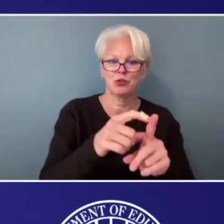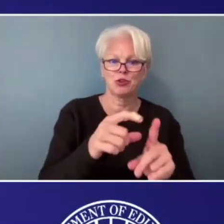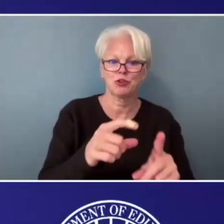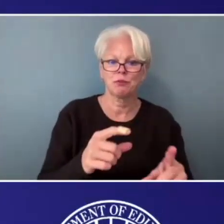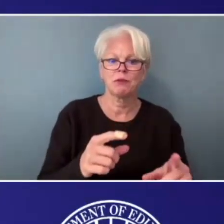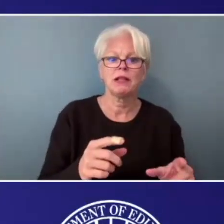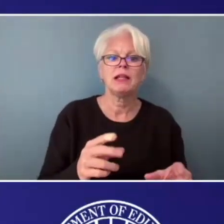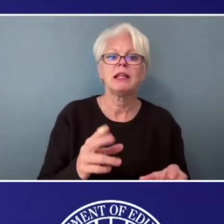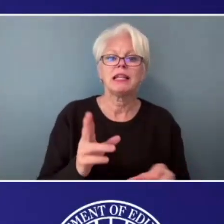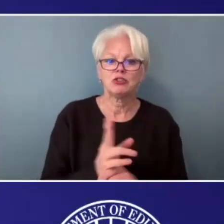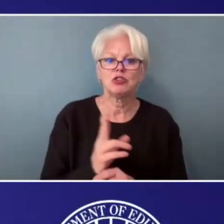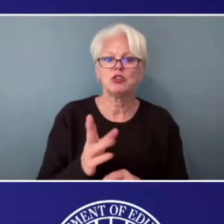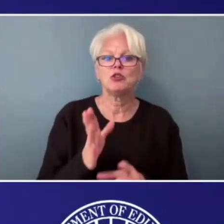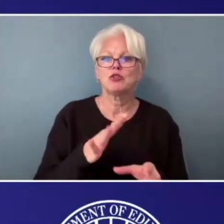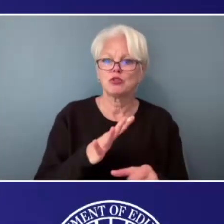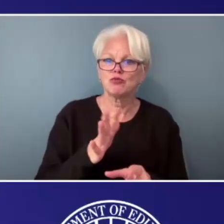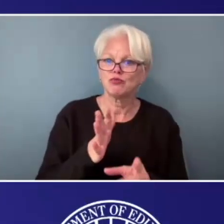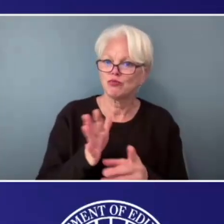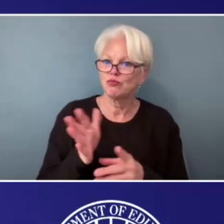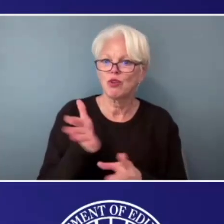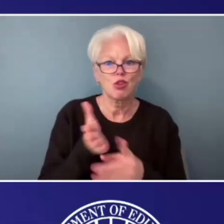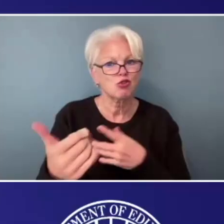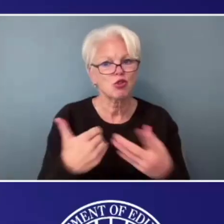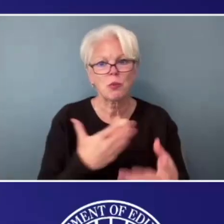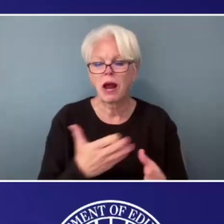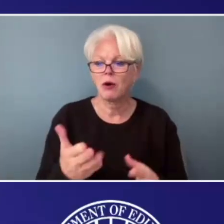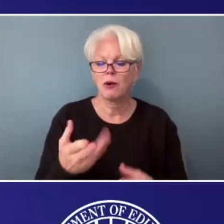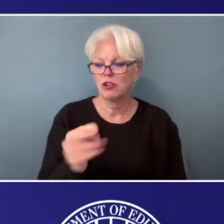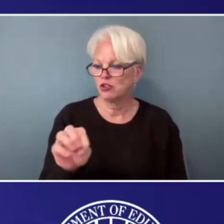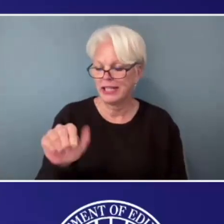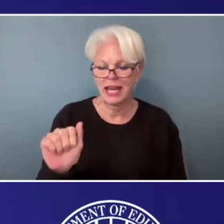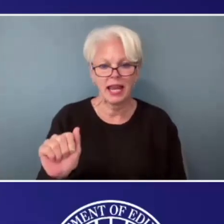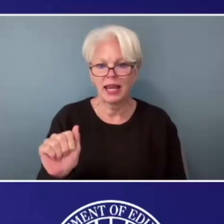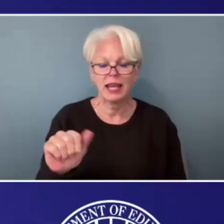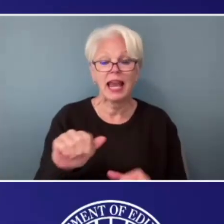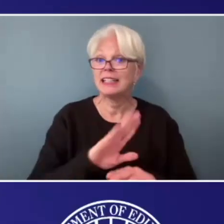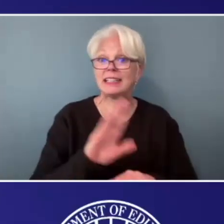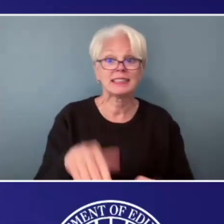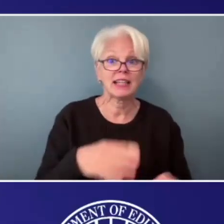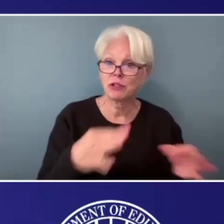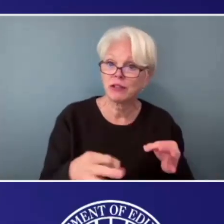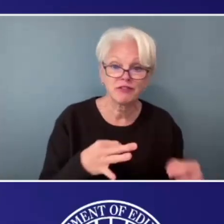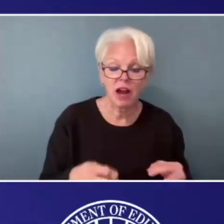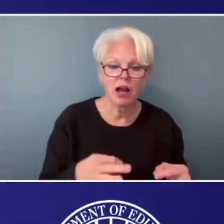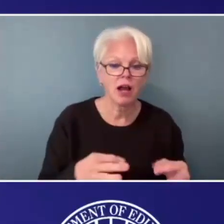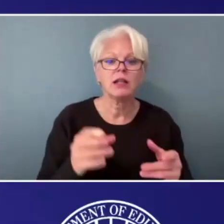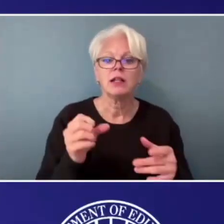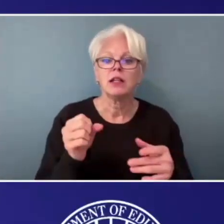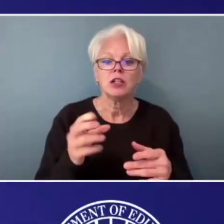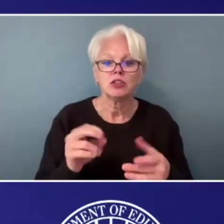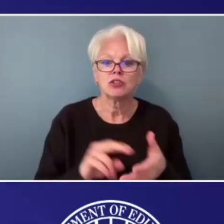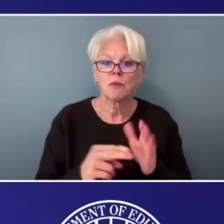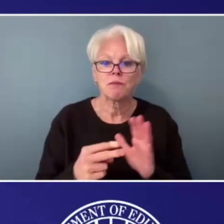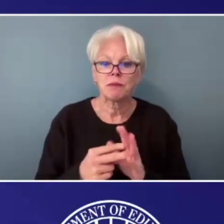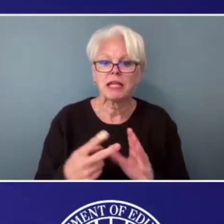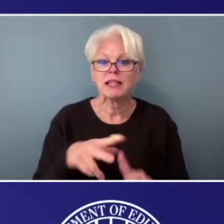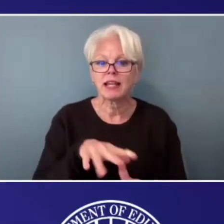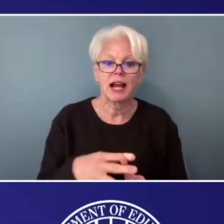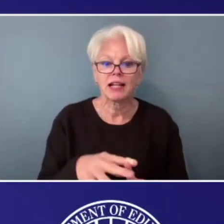HEA, the context that's used within differ from place to place, meaning that it doesn't necessarily have the exact meaning from one place to another,